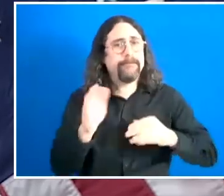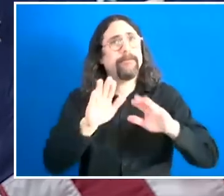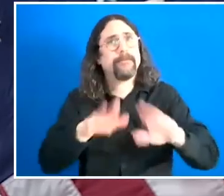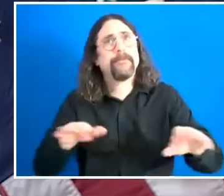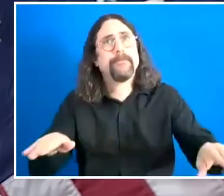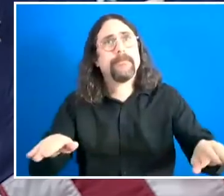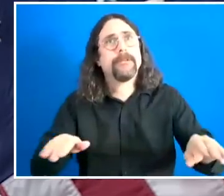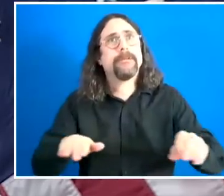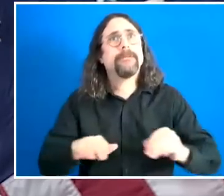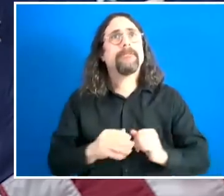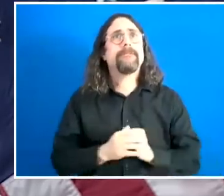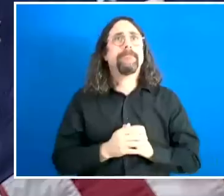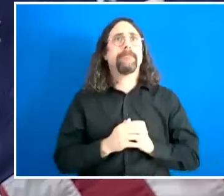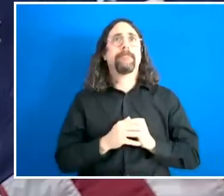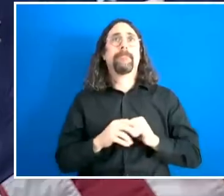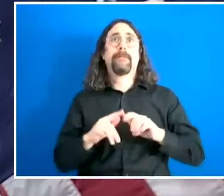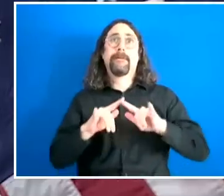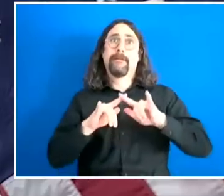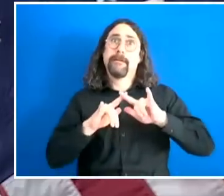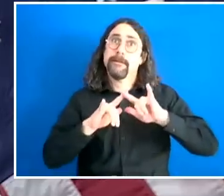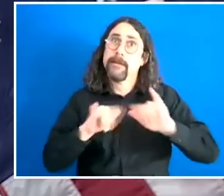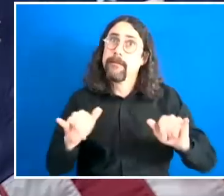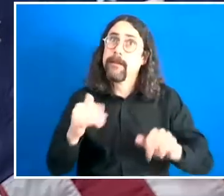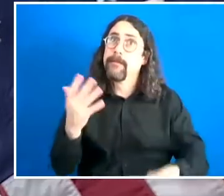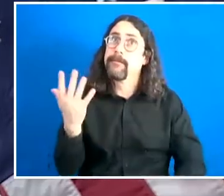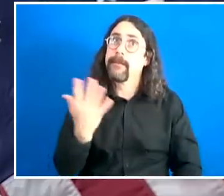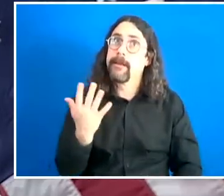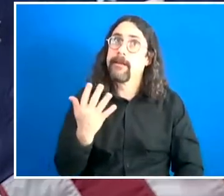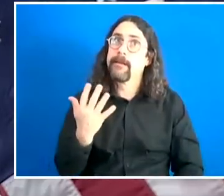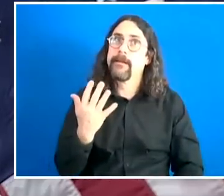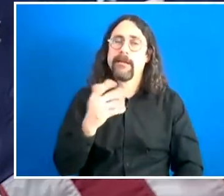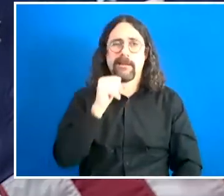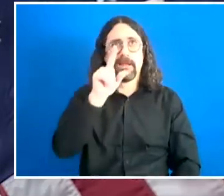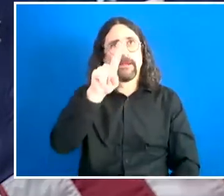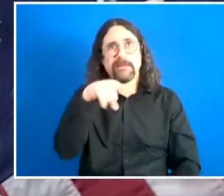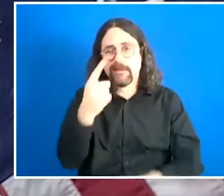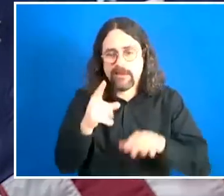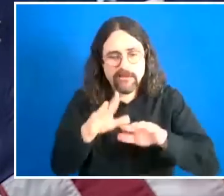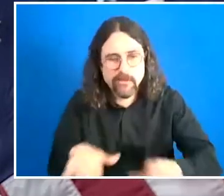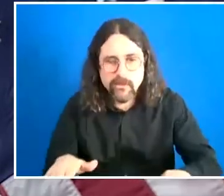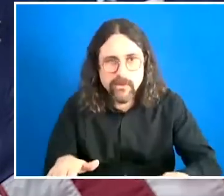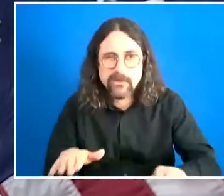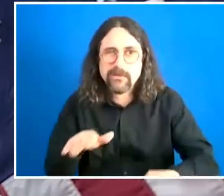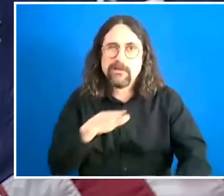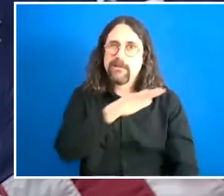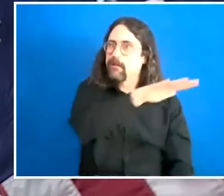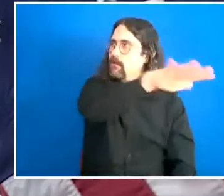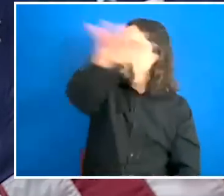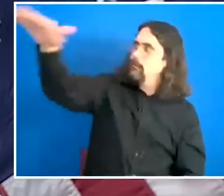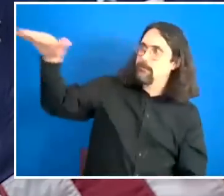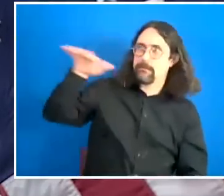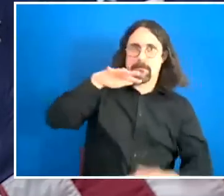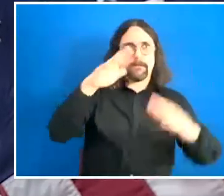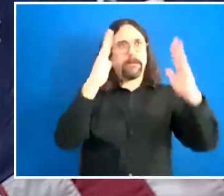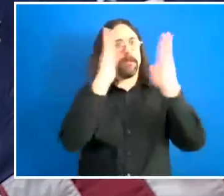NOW AND I CAN TELL YOU WHAT I'M COMMITTED TO AND THE WHOLE TEAM HERE AT CITYH ALL AND IN THE CITY